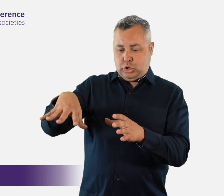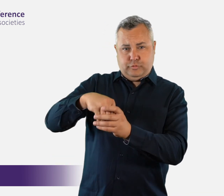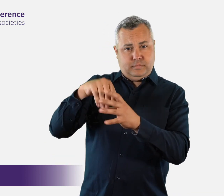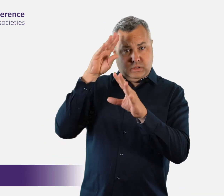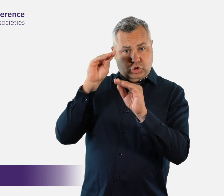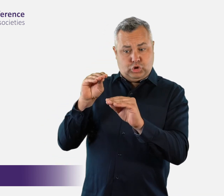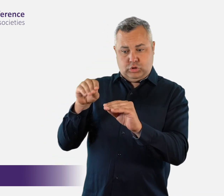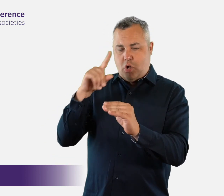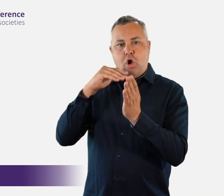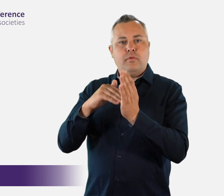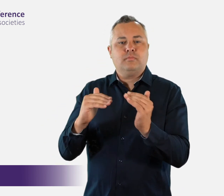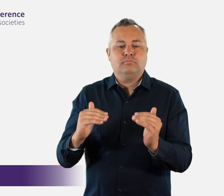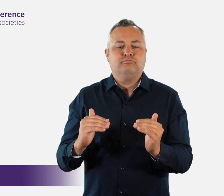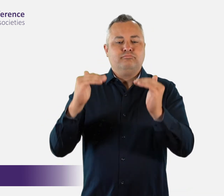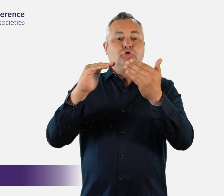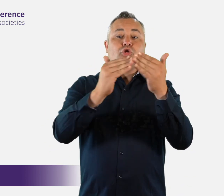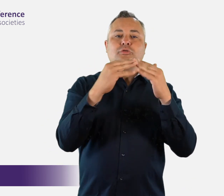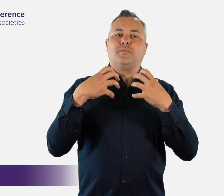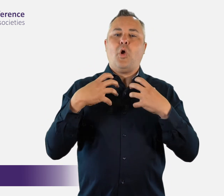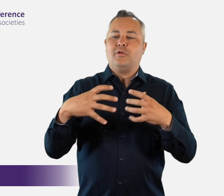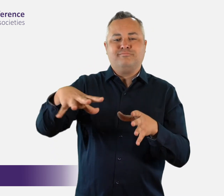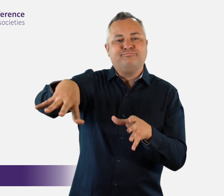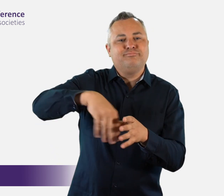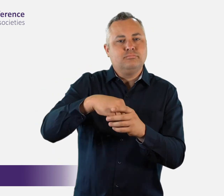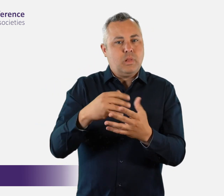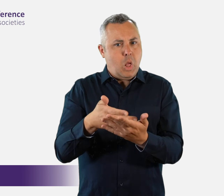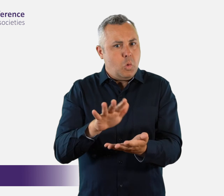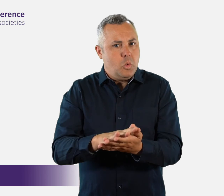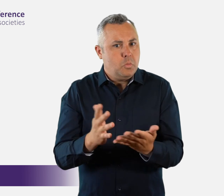How does inclusive education promote a more inclusive society?